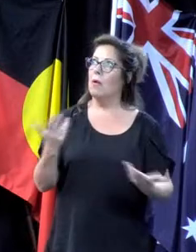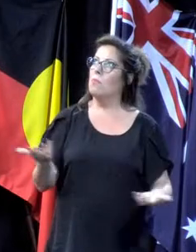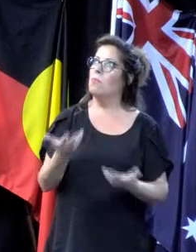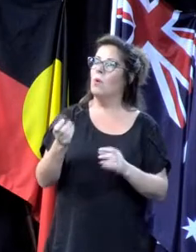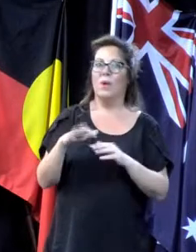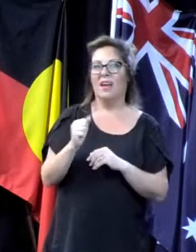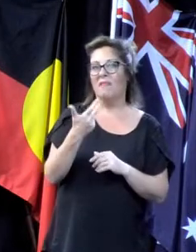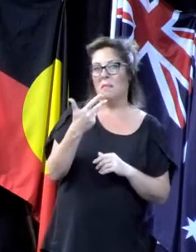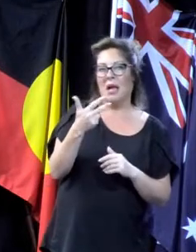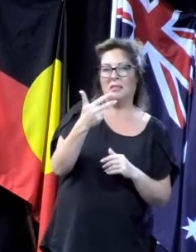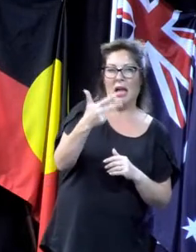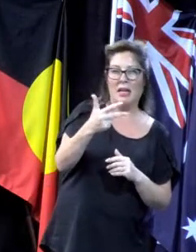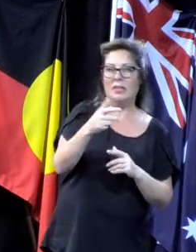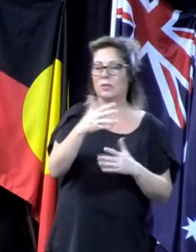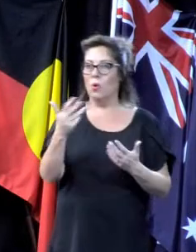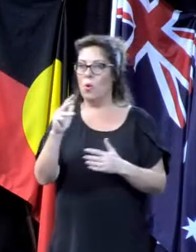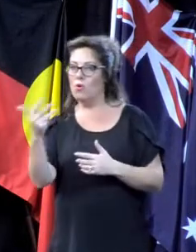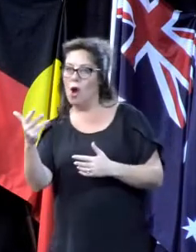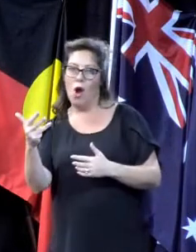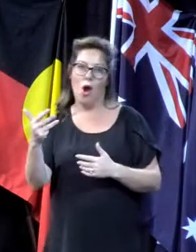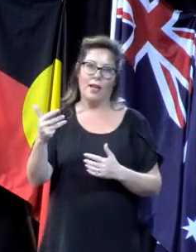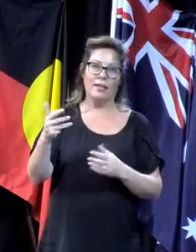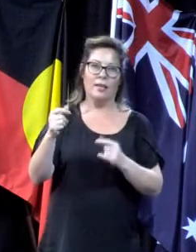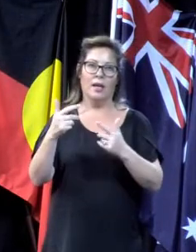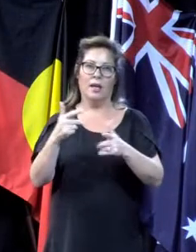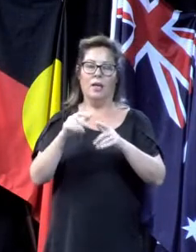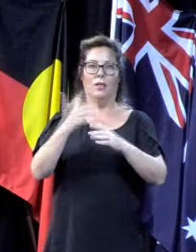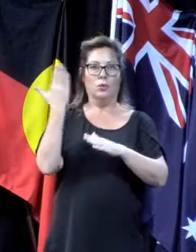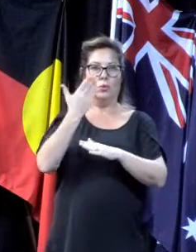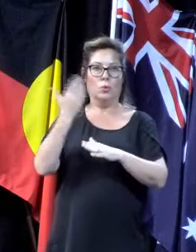primary partnership schools that I work with getting ready to come to high school.